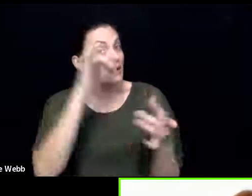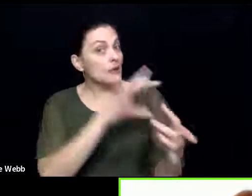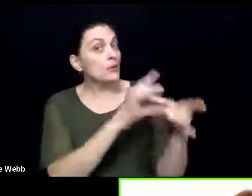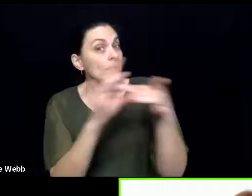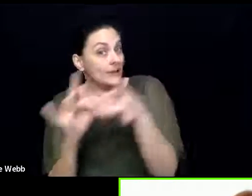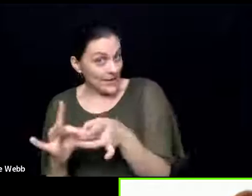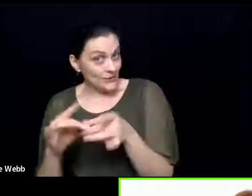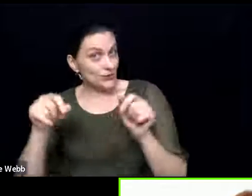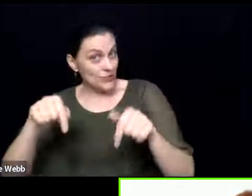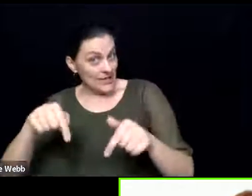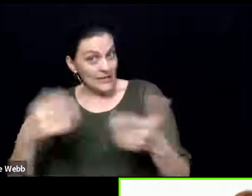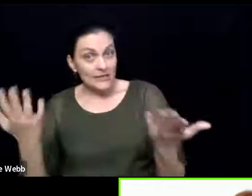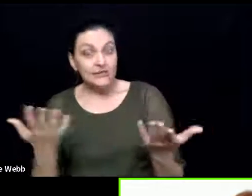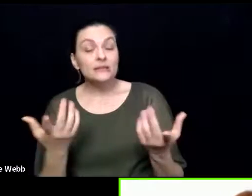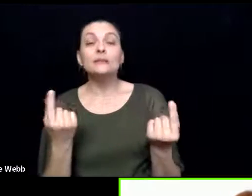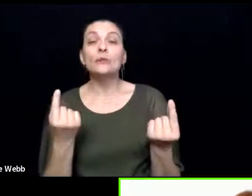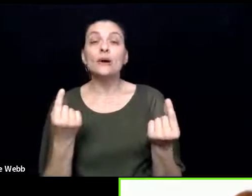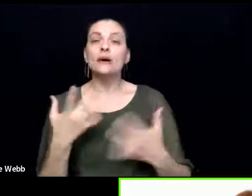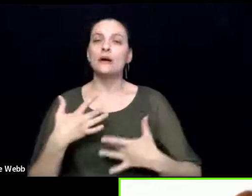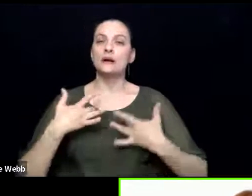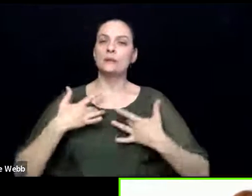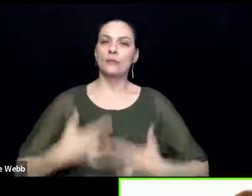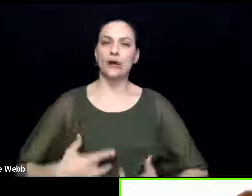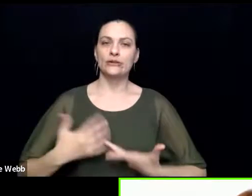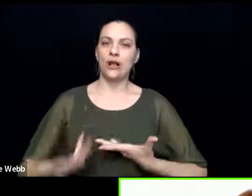Both the willingness to be vulnerable and then becoming grounded in